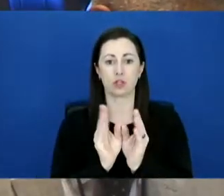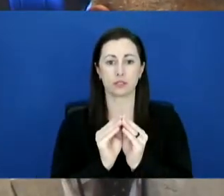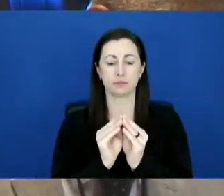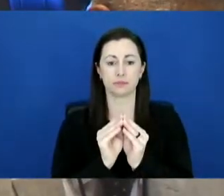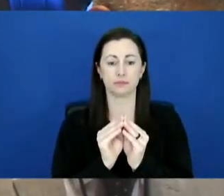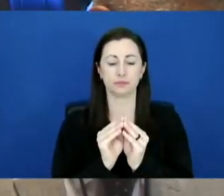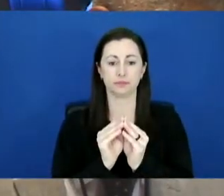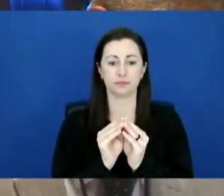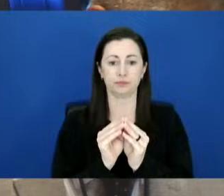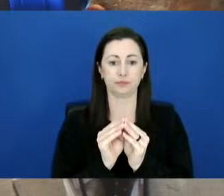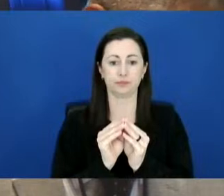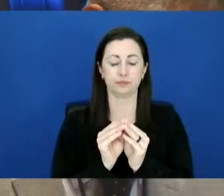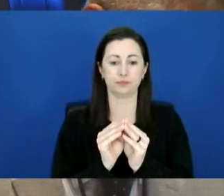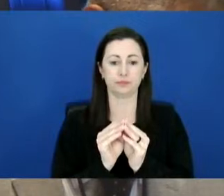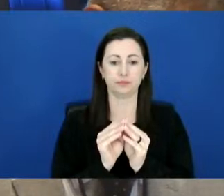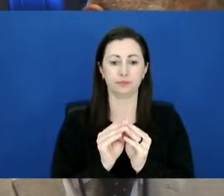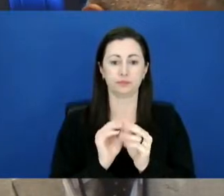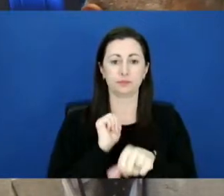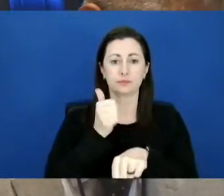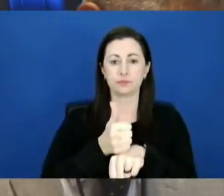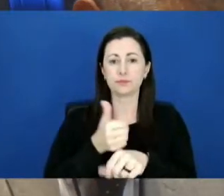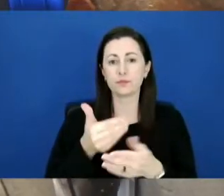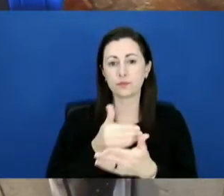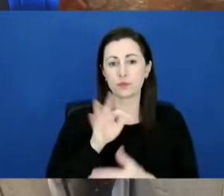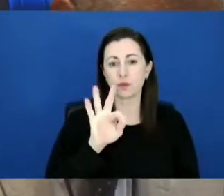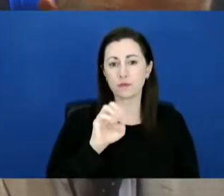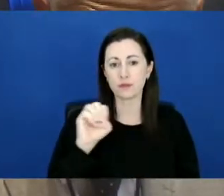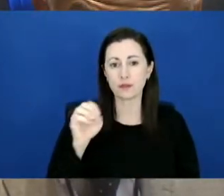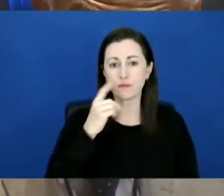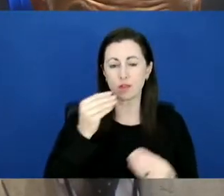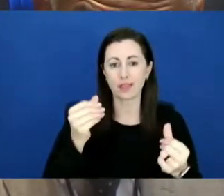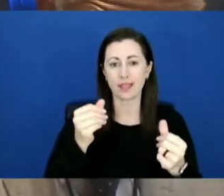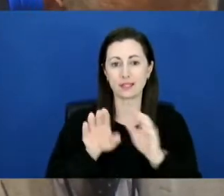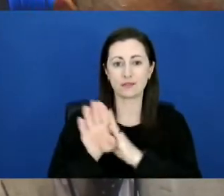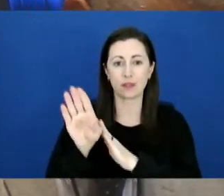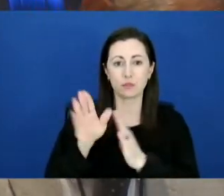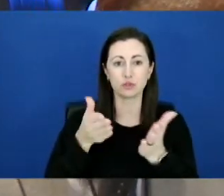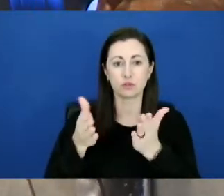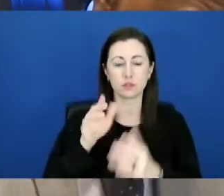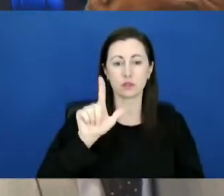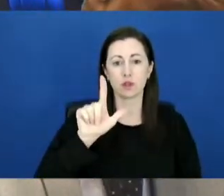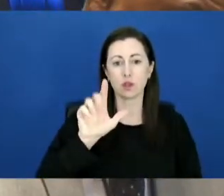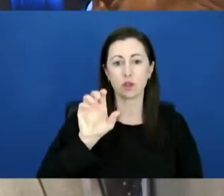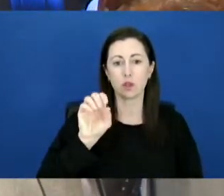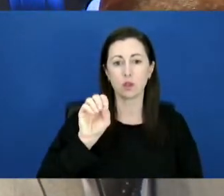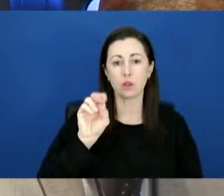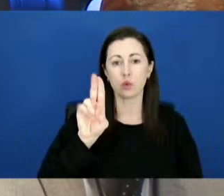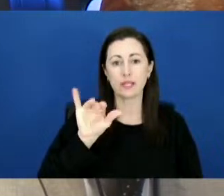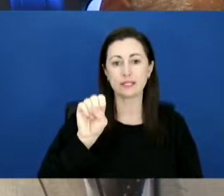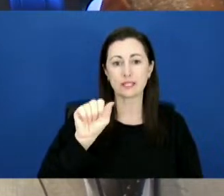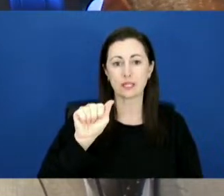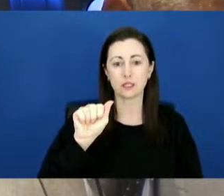THIS IS A REQUEST